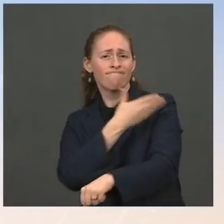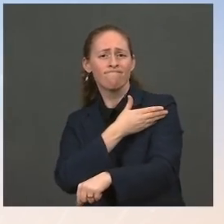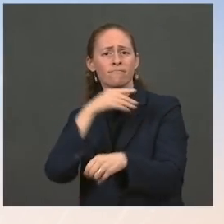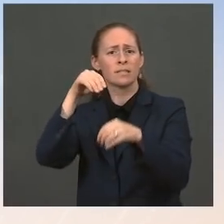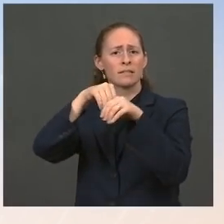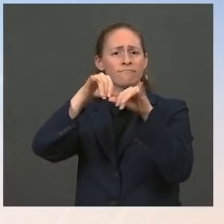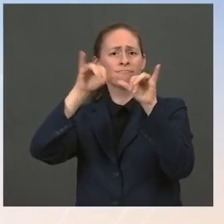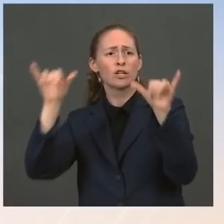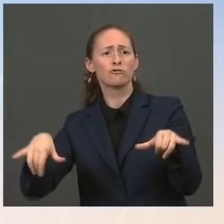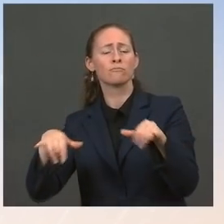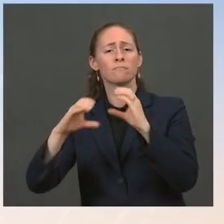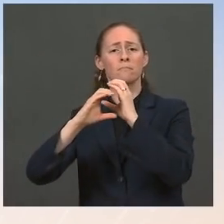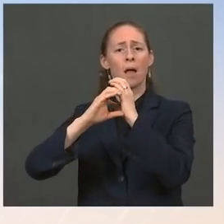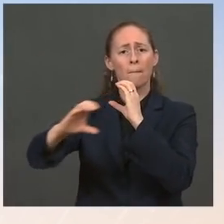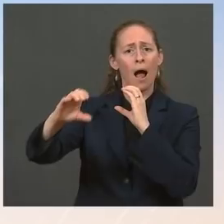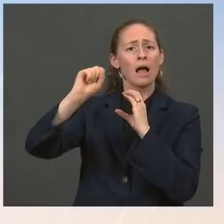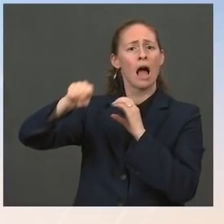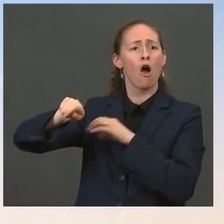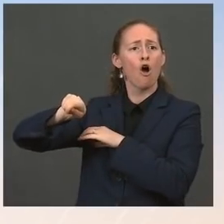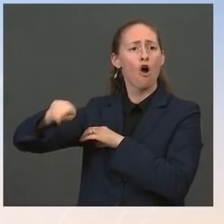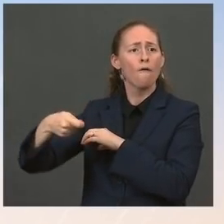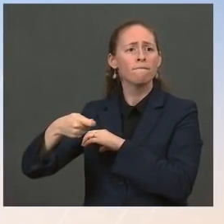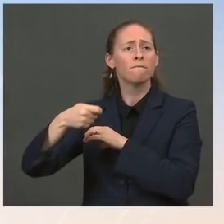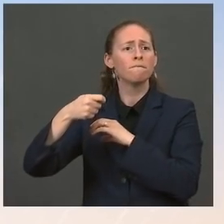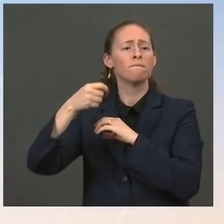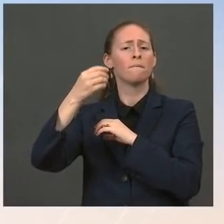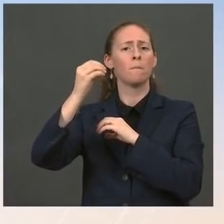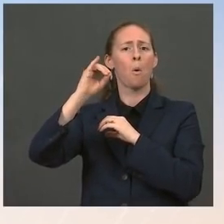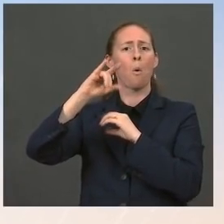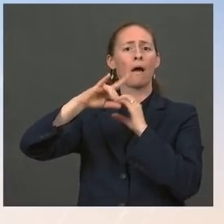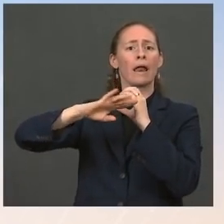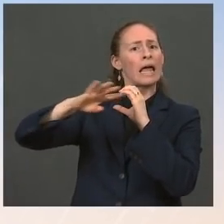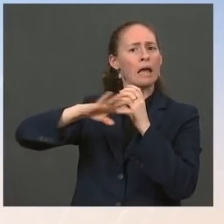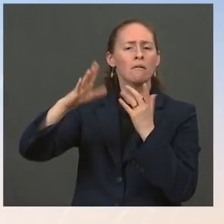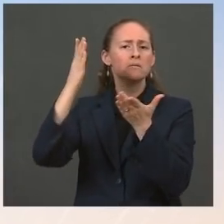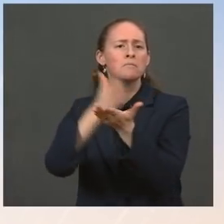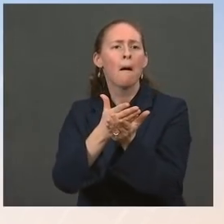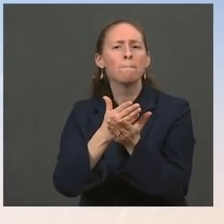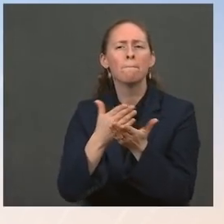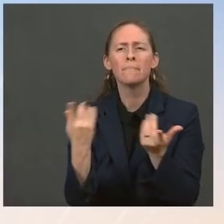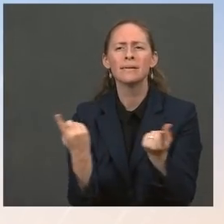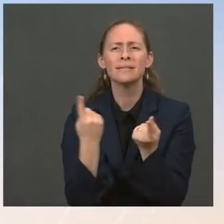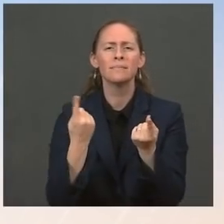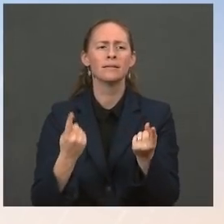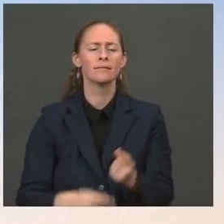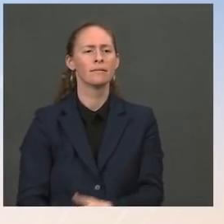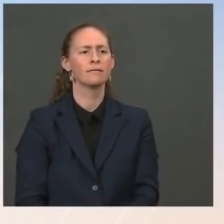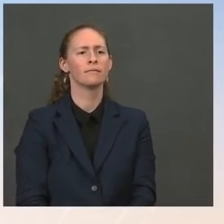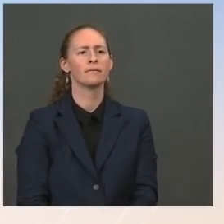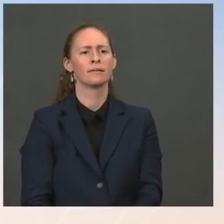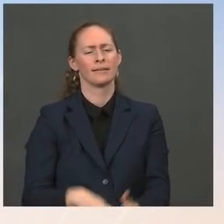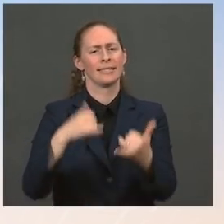You know, what are your thoughts on that? Ms. Psaki: Well, again, I think there -- as we've seen, and there's been an ongoing investigation about what exactly was the root cause here,